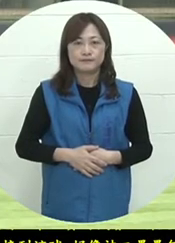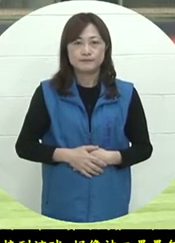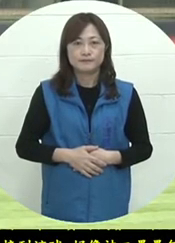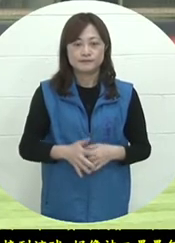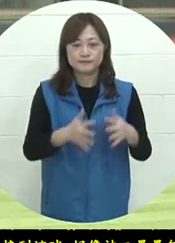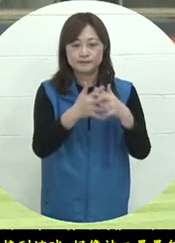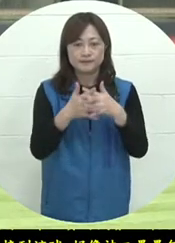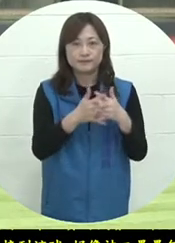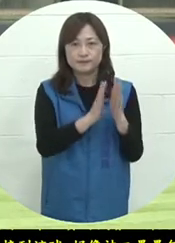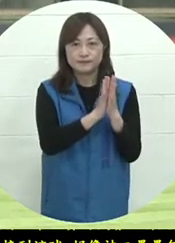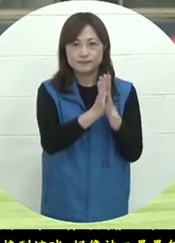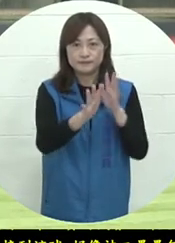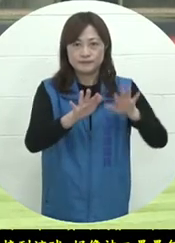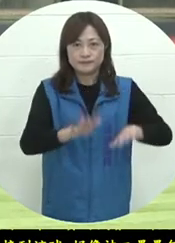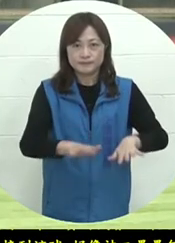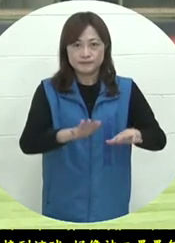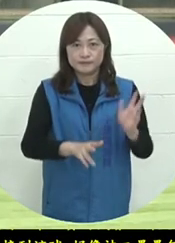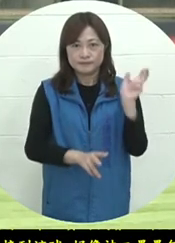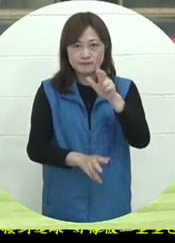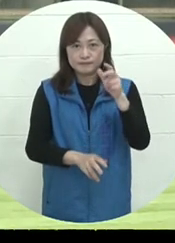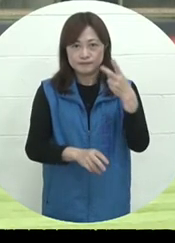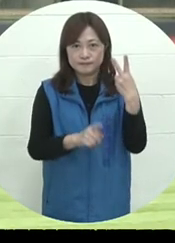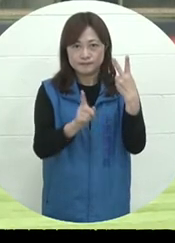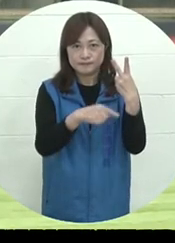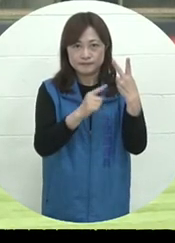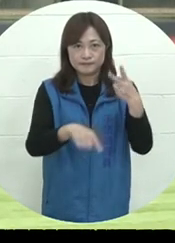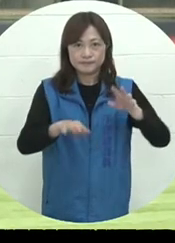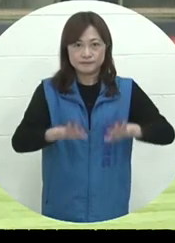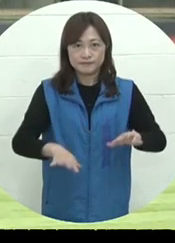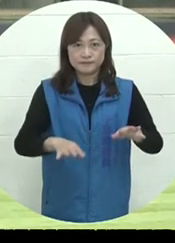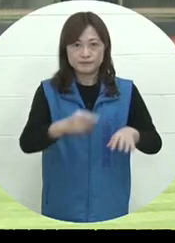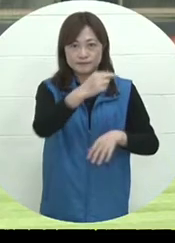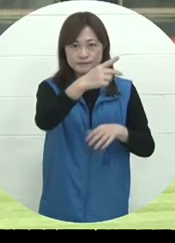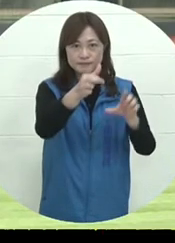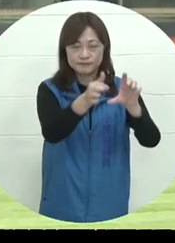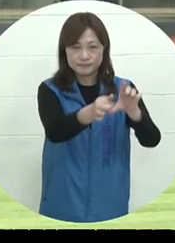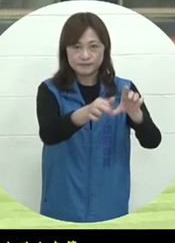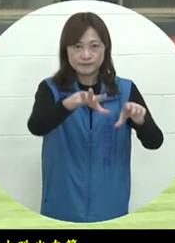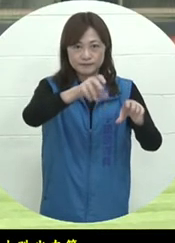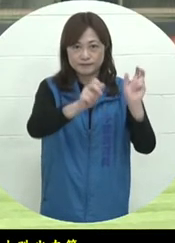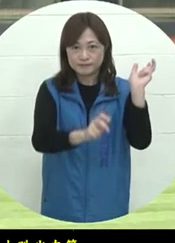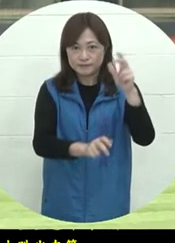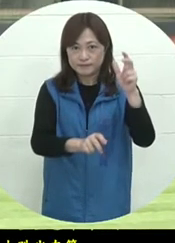The two pitchers of the American team today are currently in the shortstop zone, and they are today's starters. Pitcher Anderson